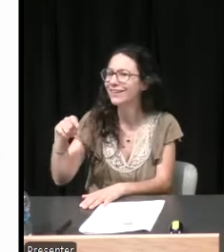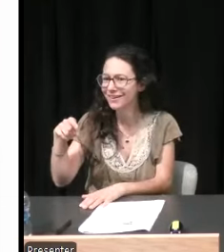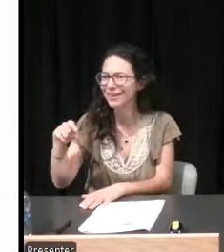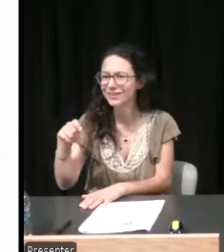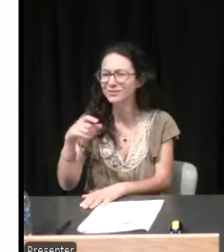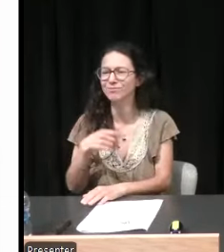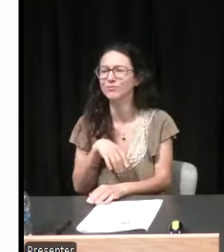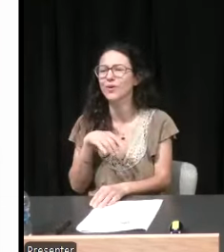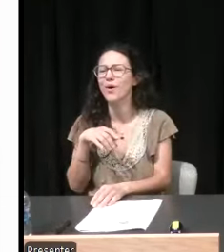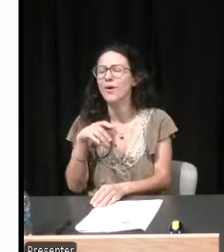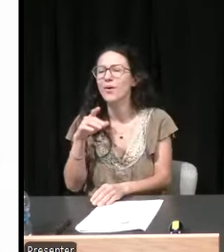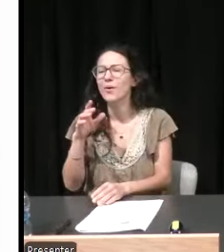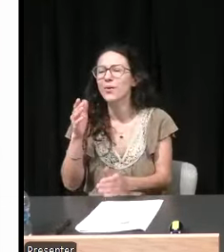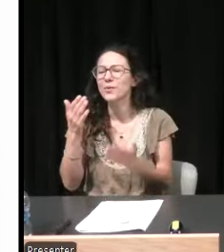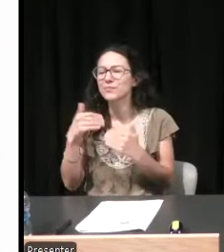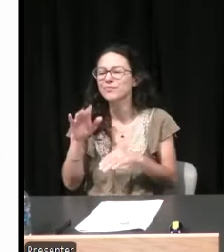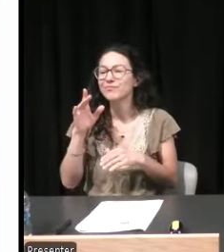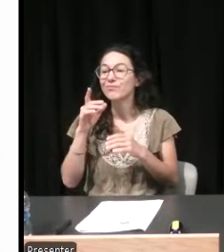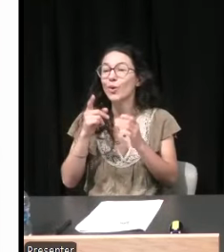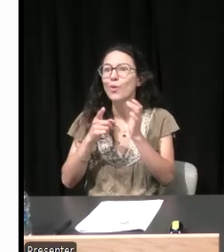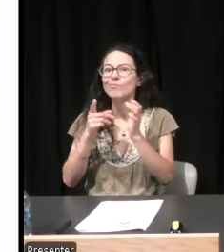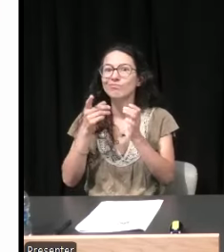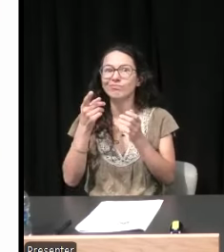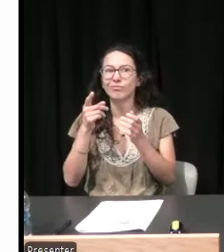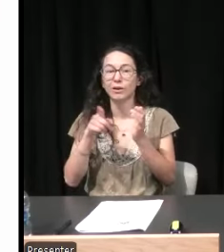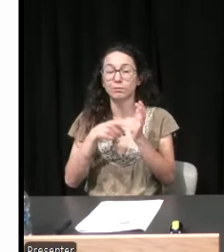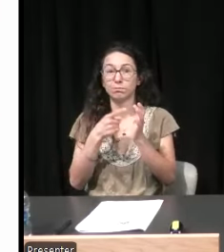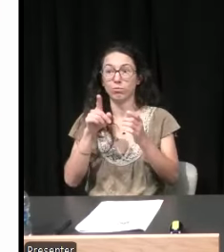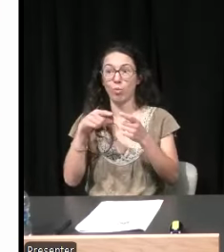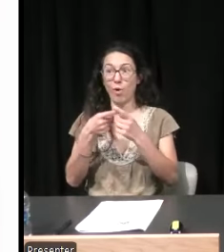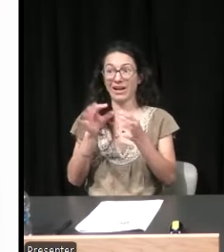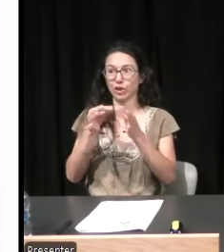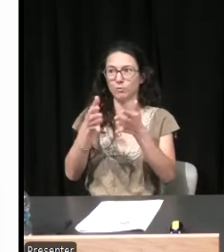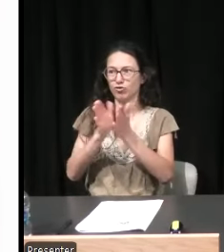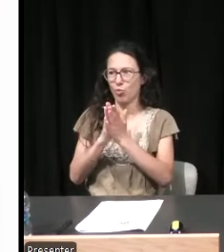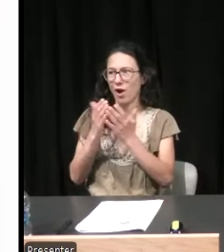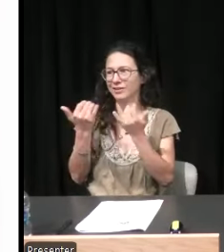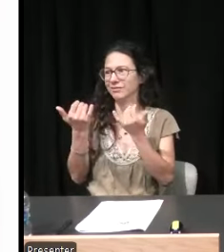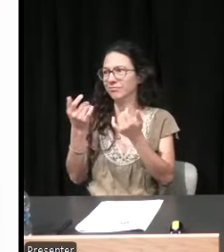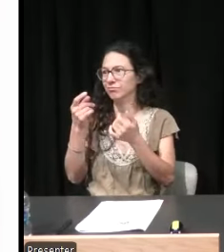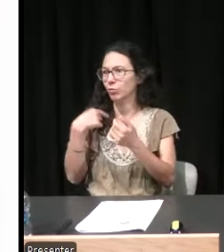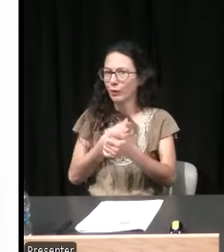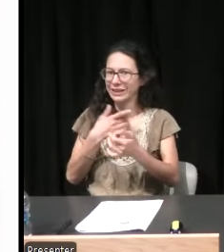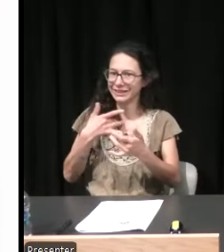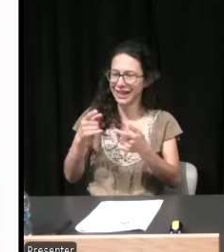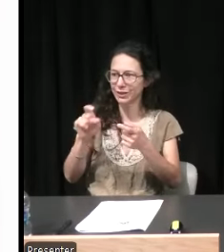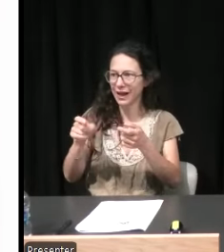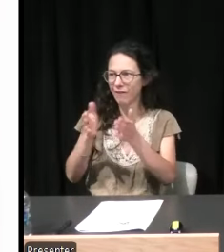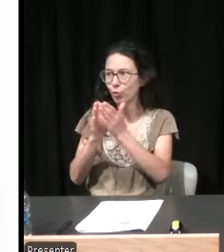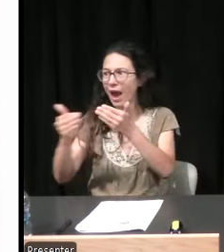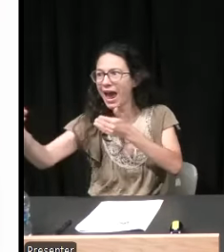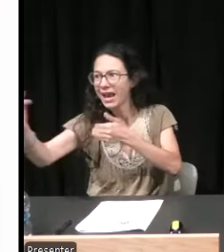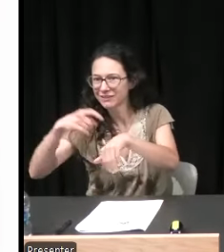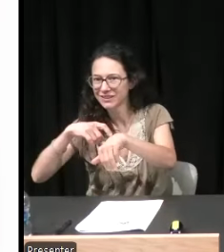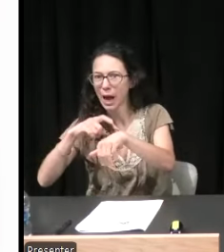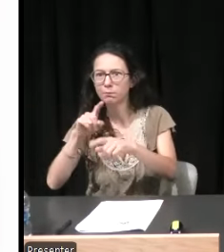what do you need it for and we have to justify that request when an interpreter is requested